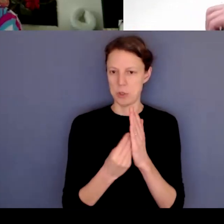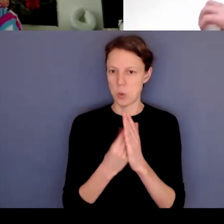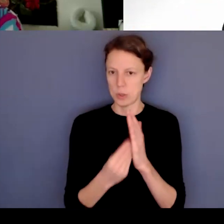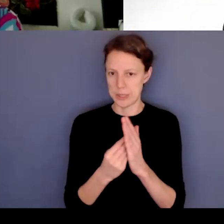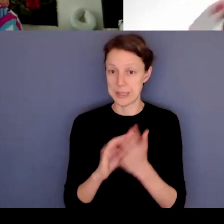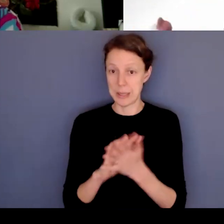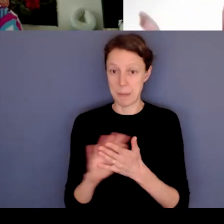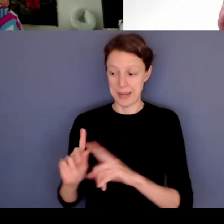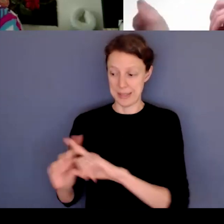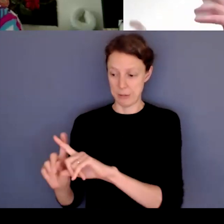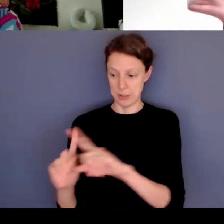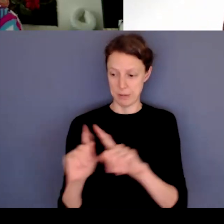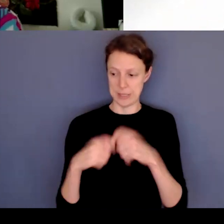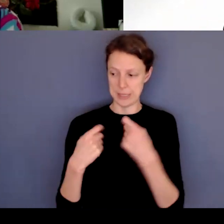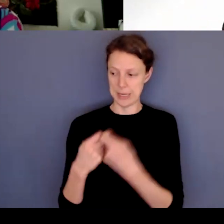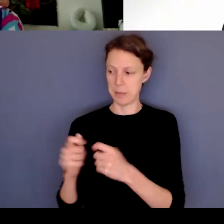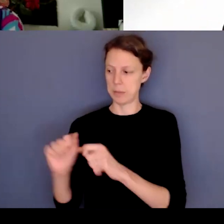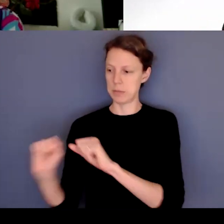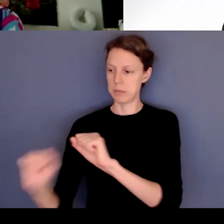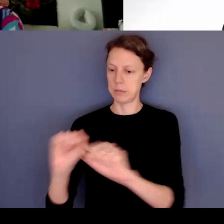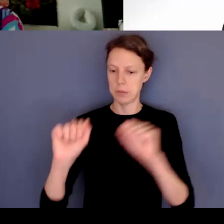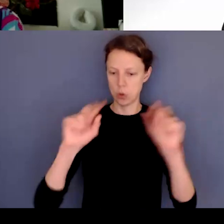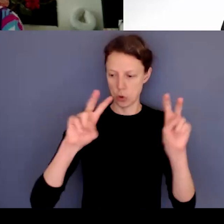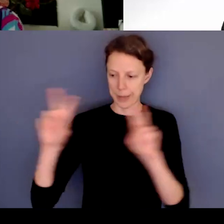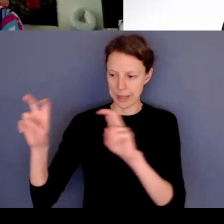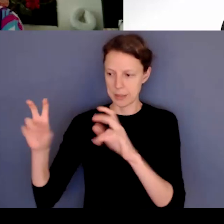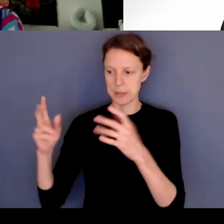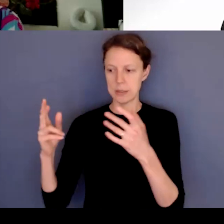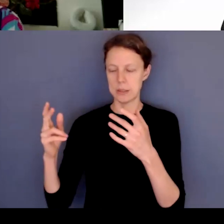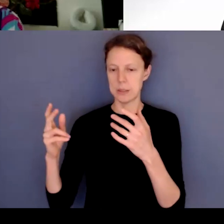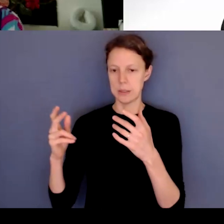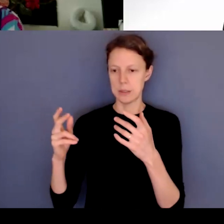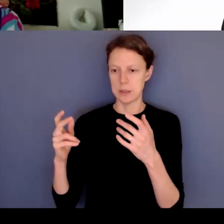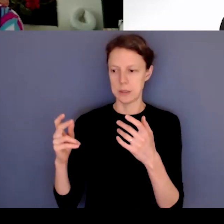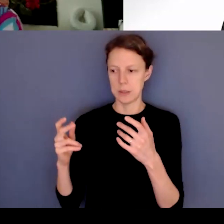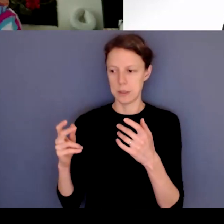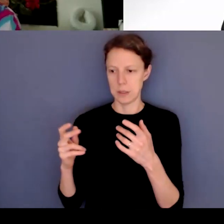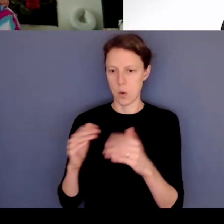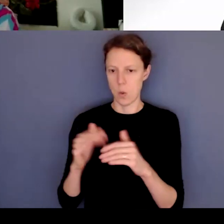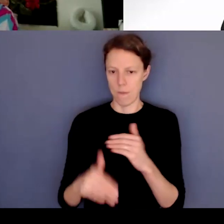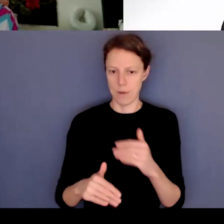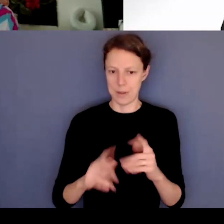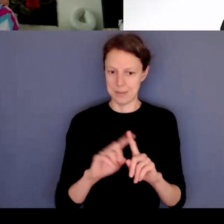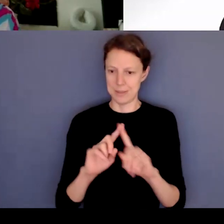teams and different topics across, you know, the different sorts of legal work we do is also really helpful. So it's not